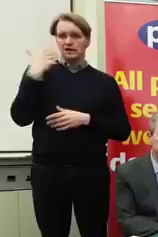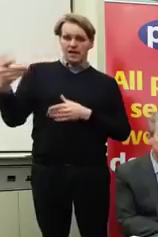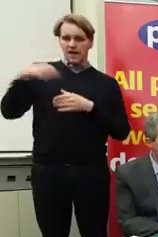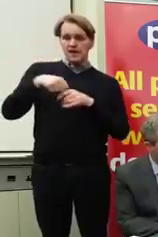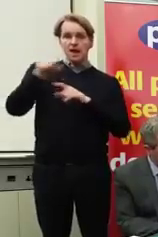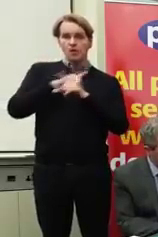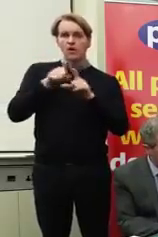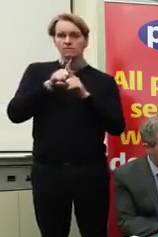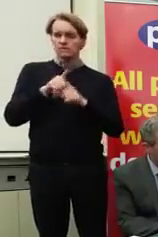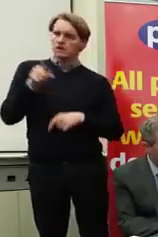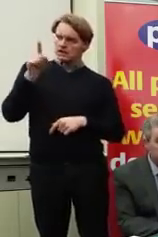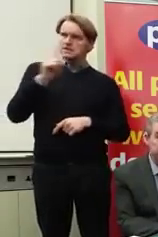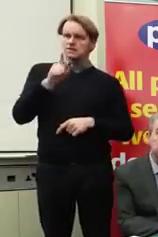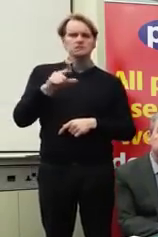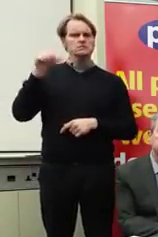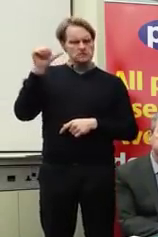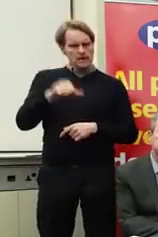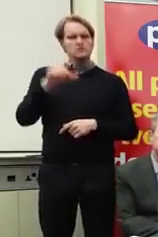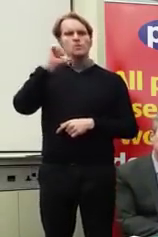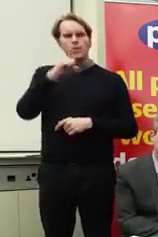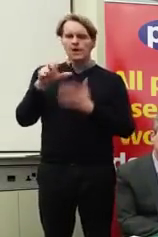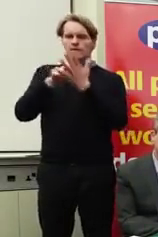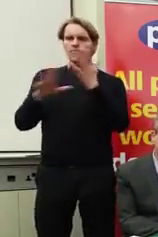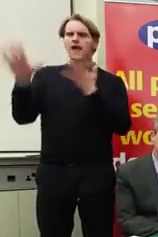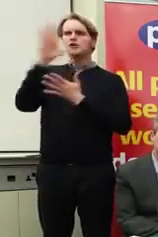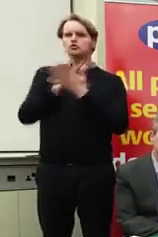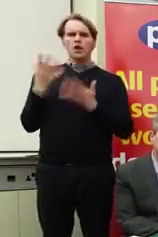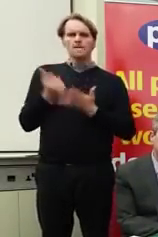reintroduce national pay bargaining in the civil services to ensure that we can